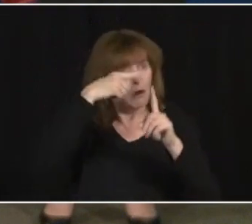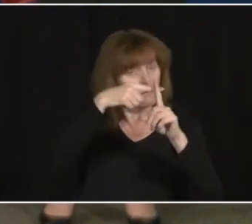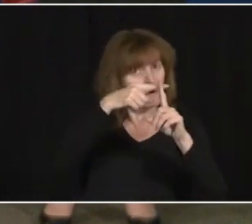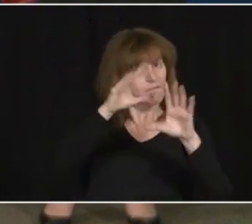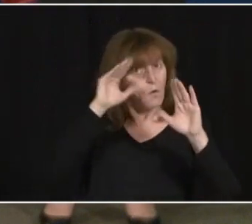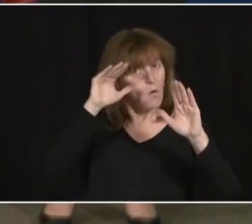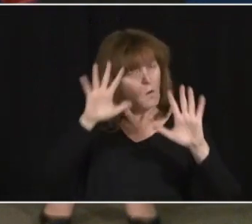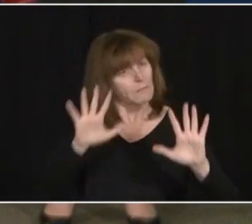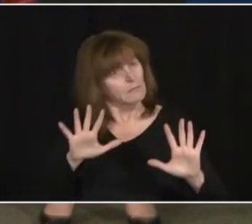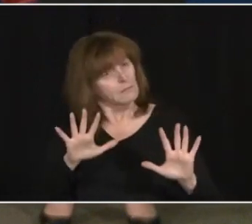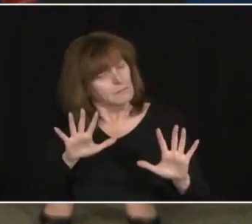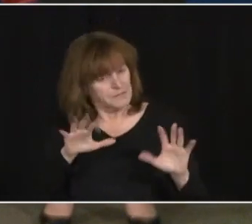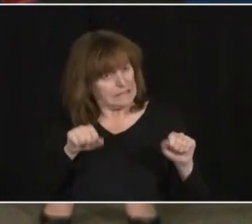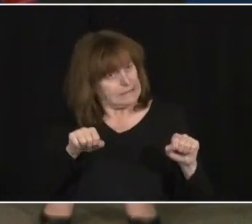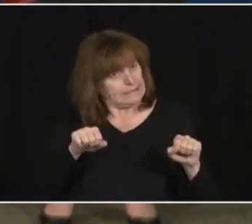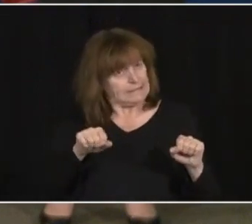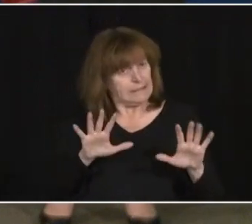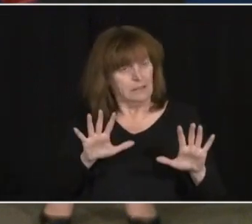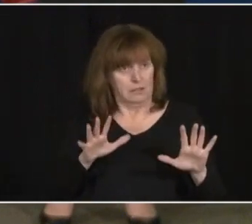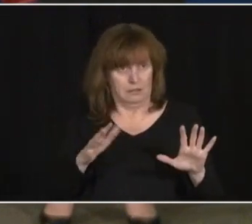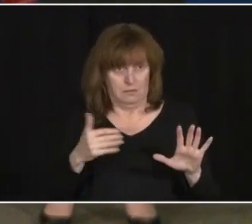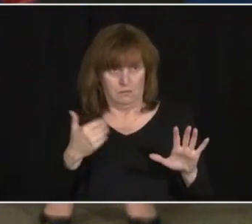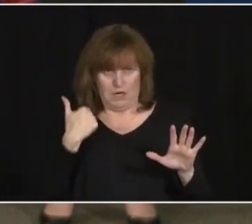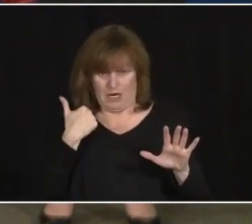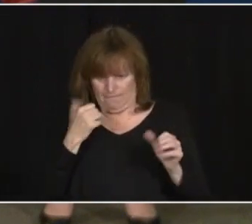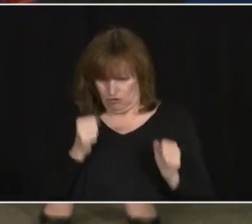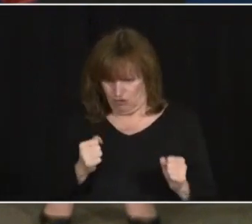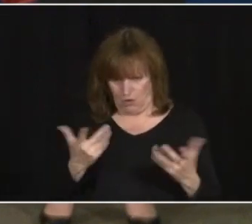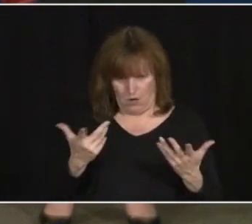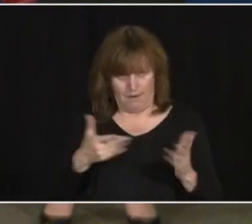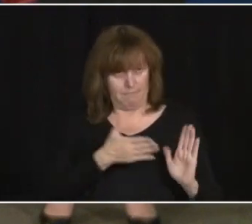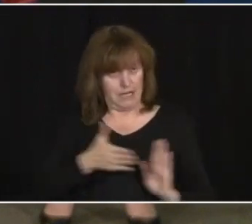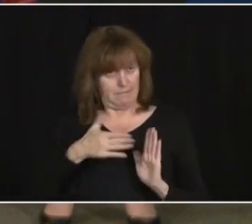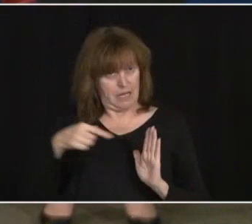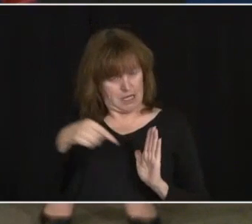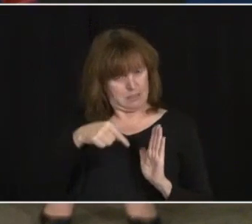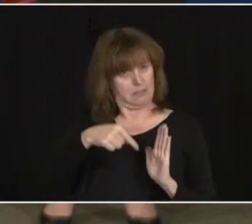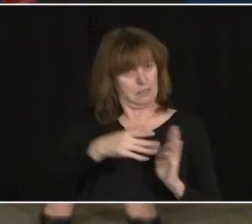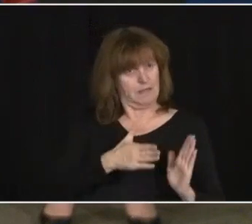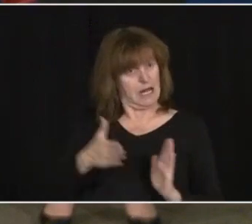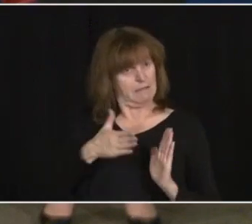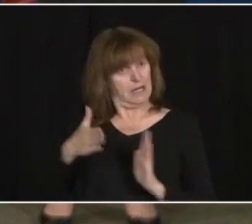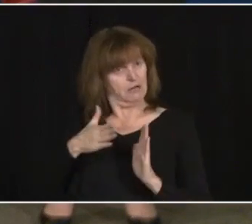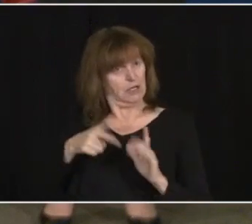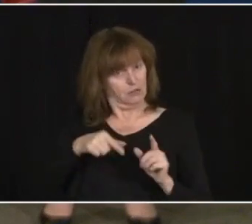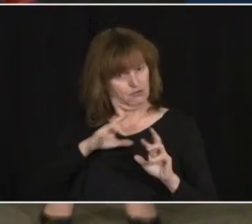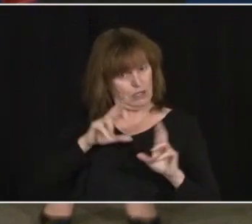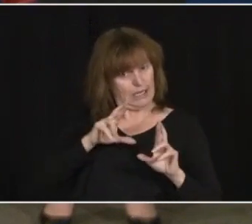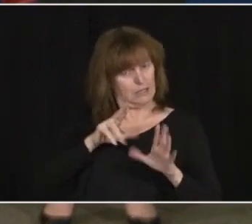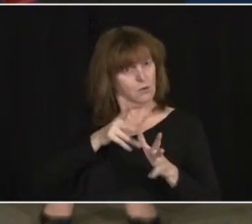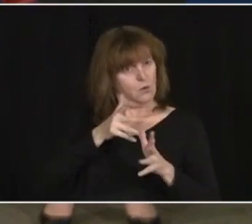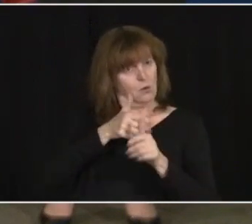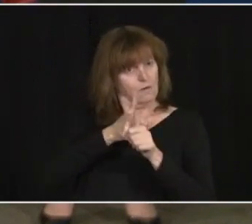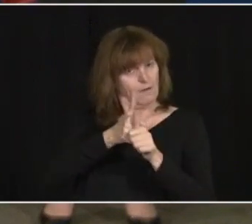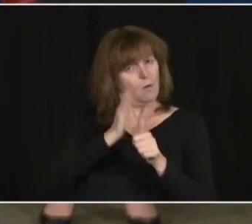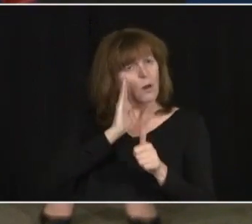that we will be putting out there. But until then we just have to continue doing what we have been doing